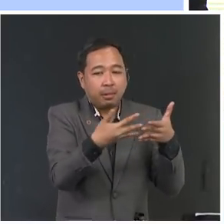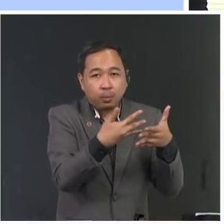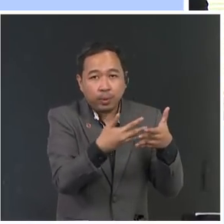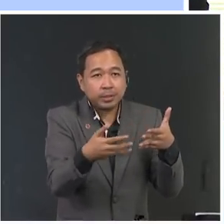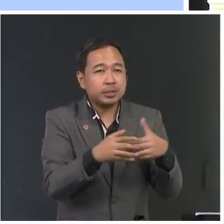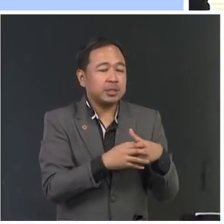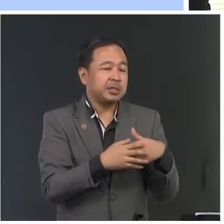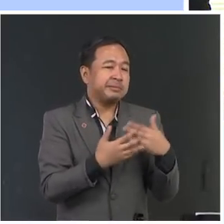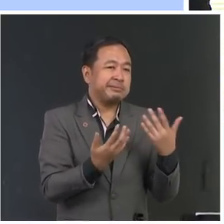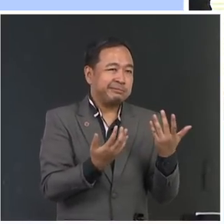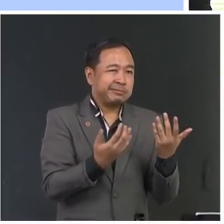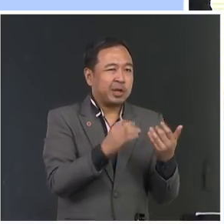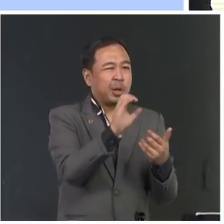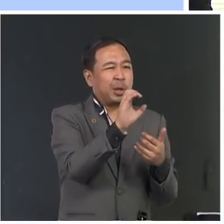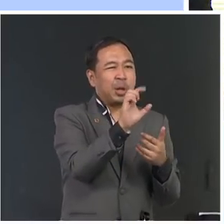And so the schools are utilizing these school books.